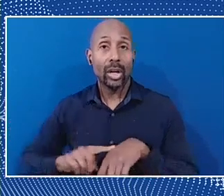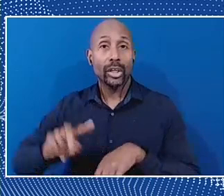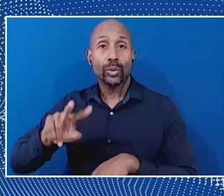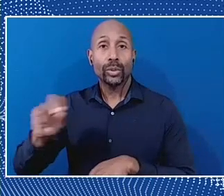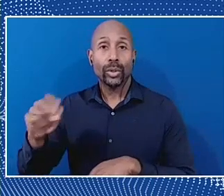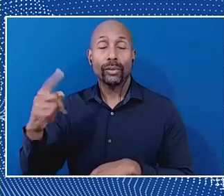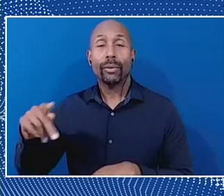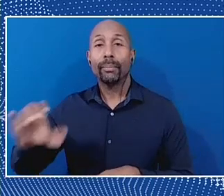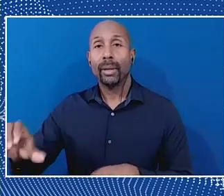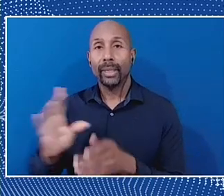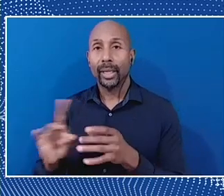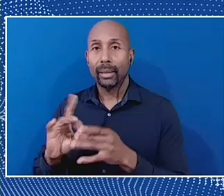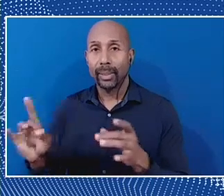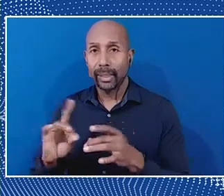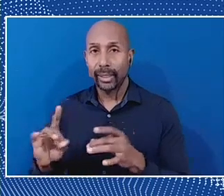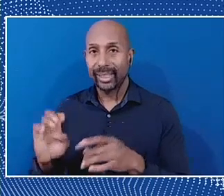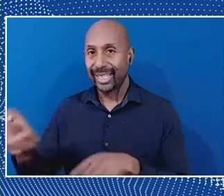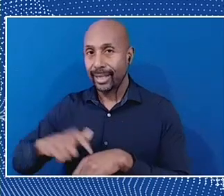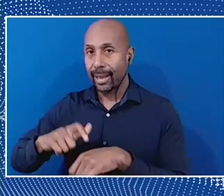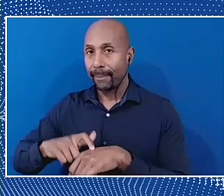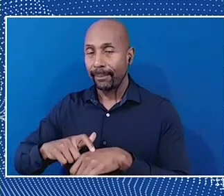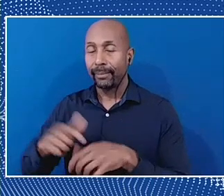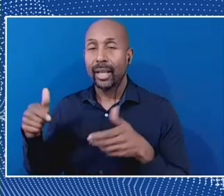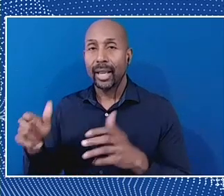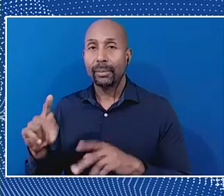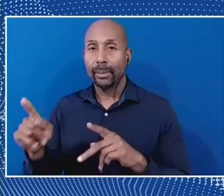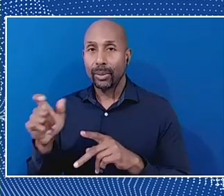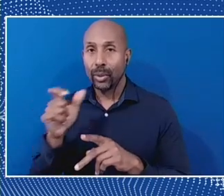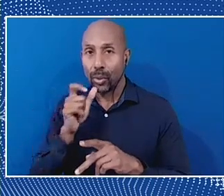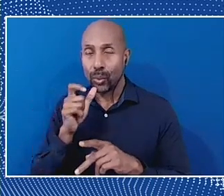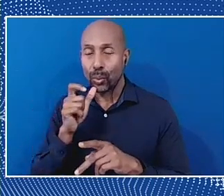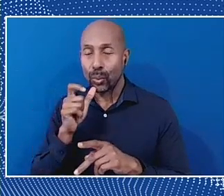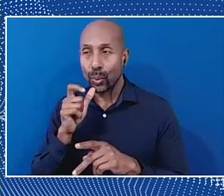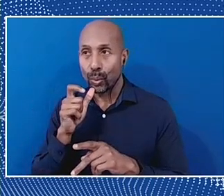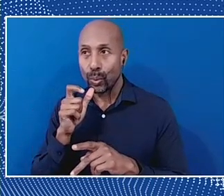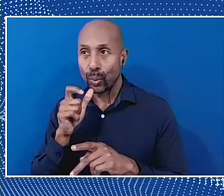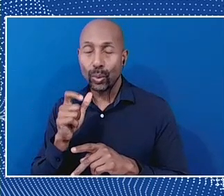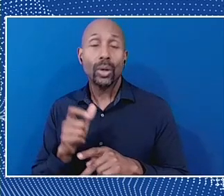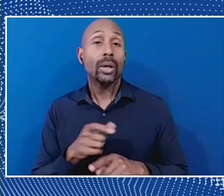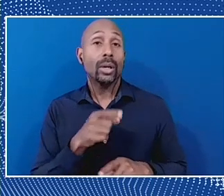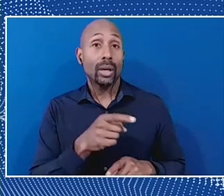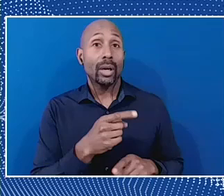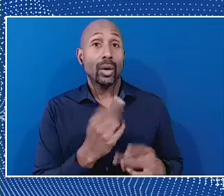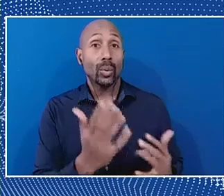Eastern, allow the folks that are on the waitlist to have up to three minutes each